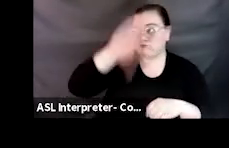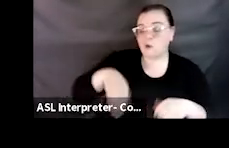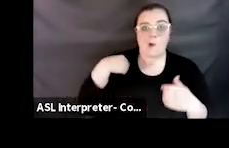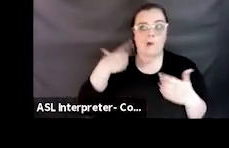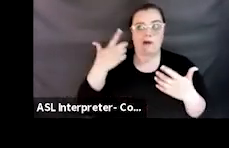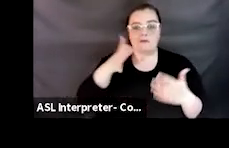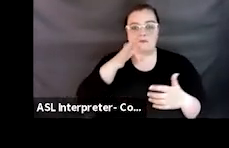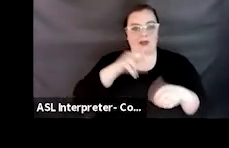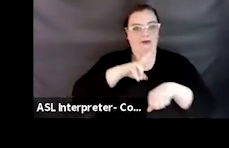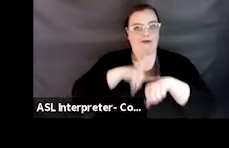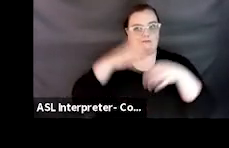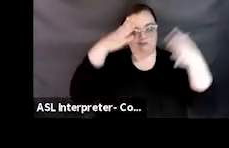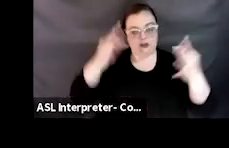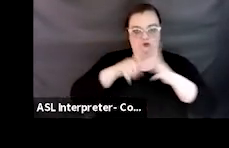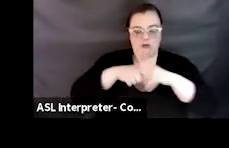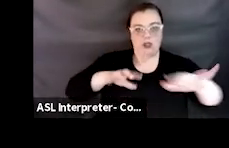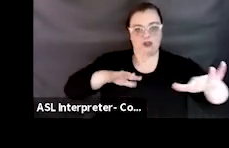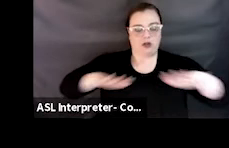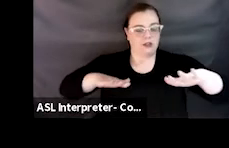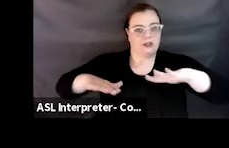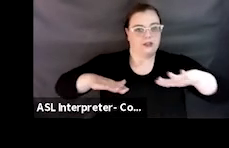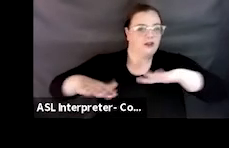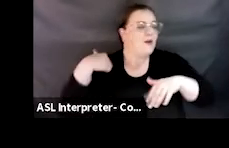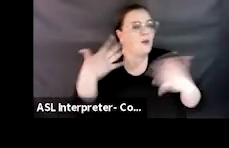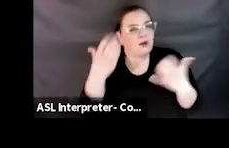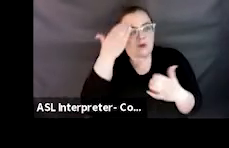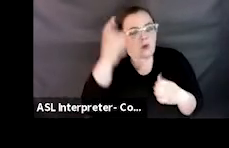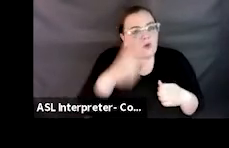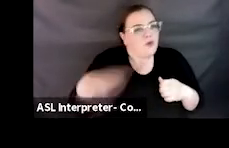Heidi Rosofsky: When it comes to the earthquake, you know it's Mother Nature starts shaking we want to make sure that.